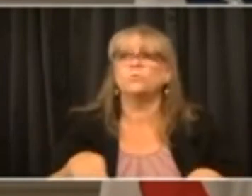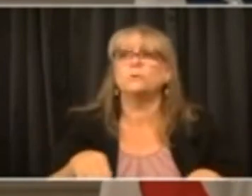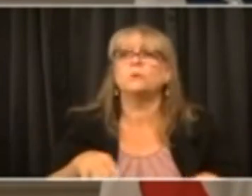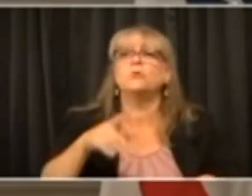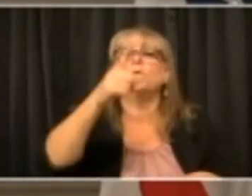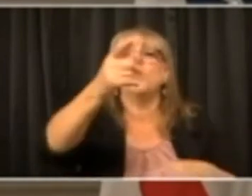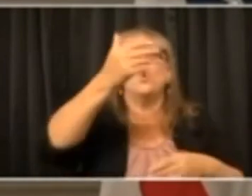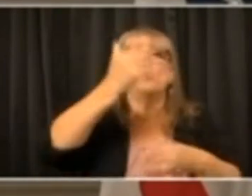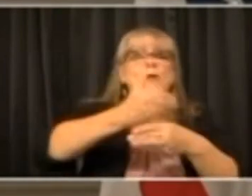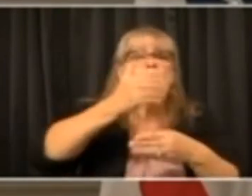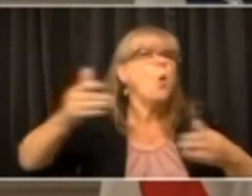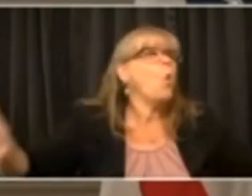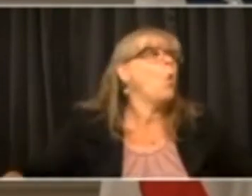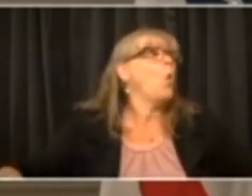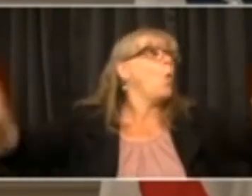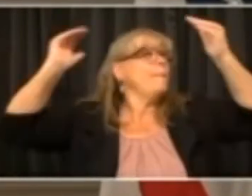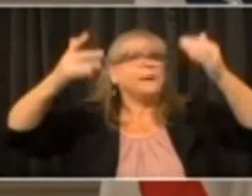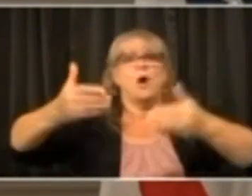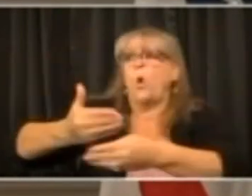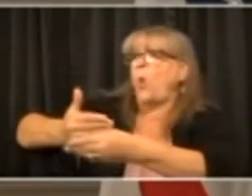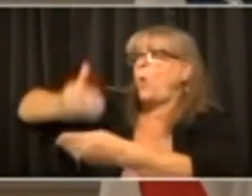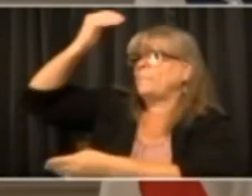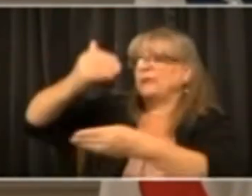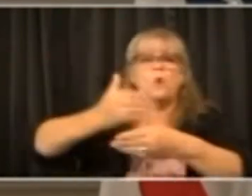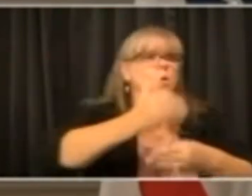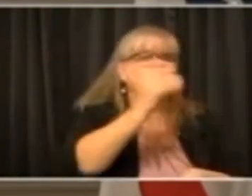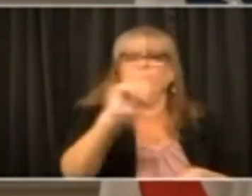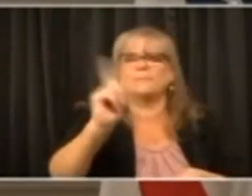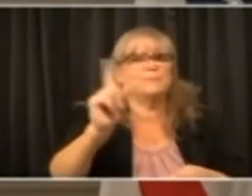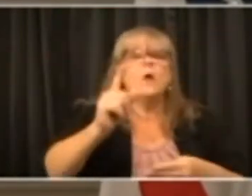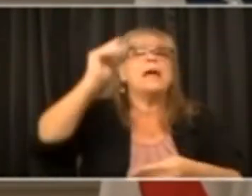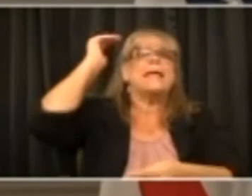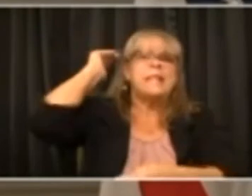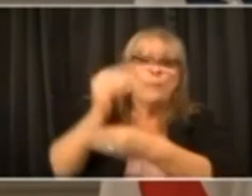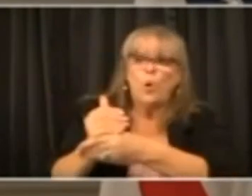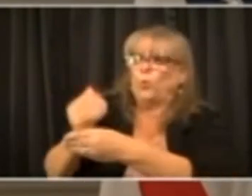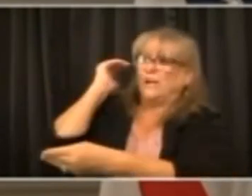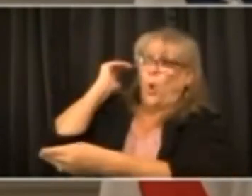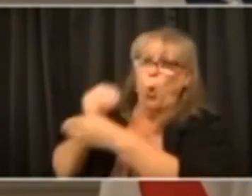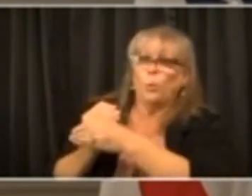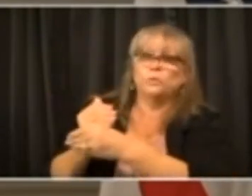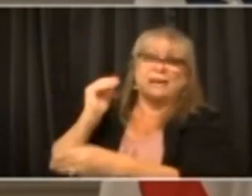if you have respiratory problems such as cough difficulty breathing or sore throat as i already said please consider